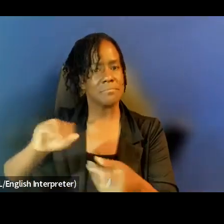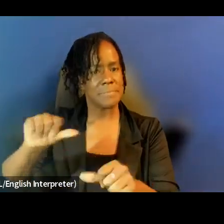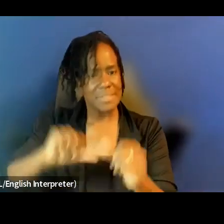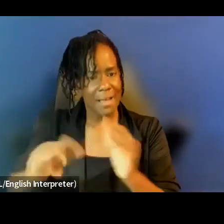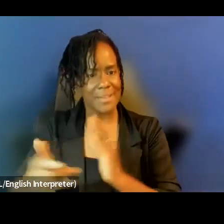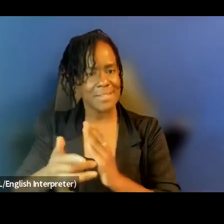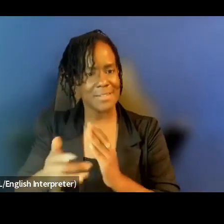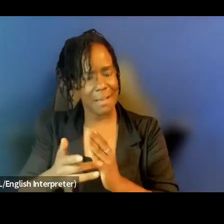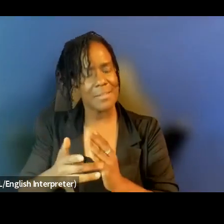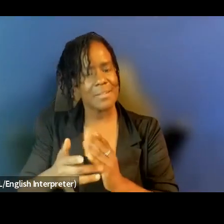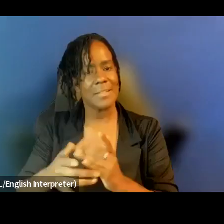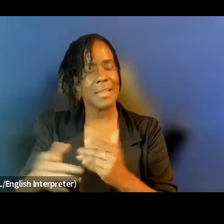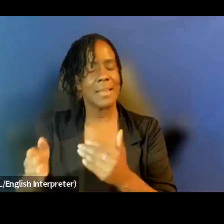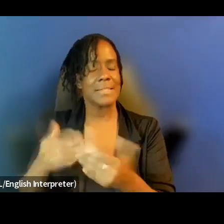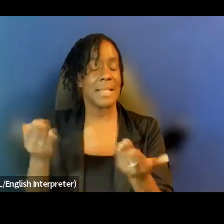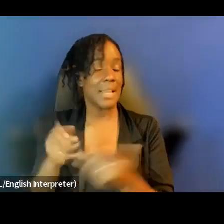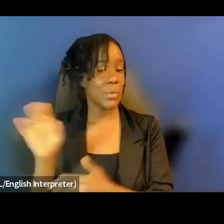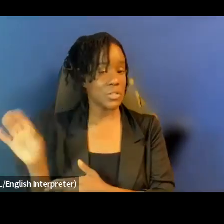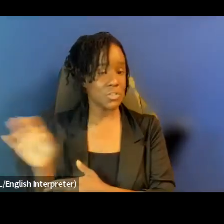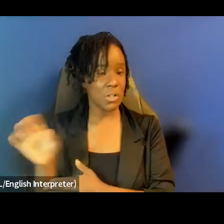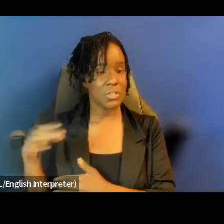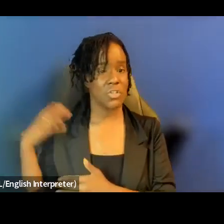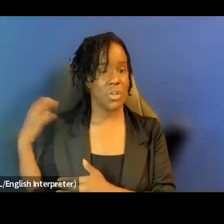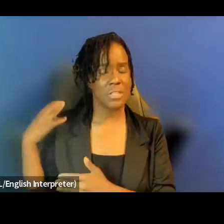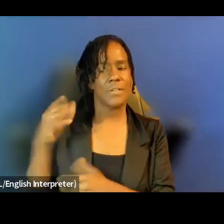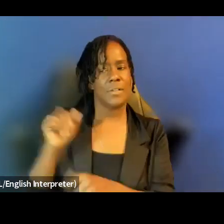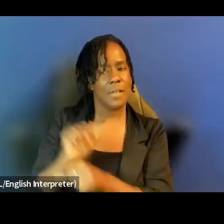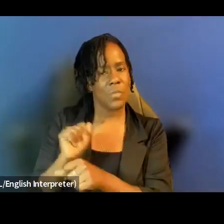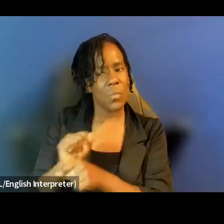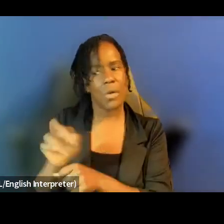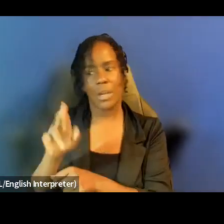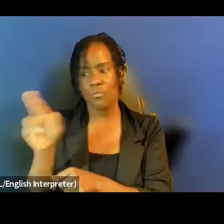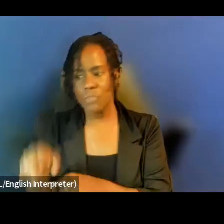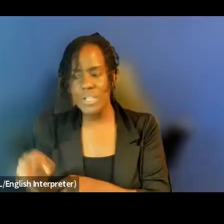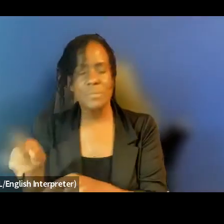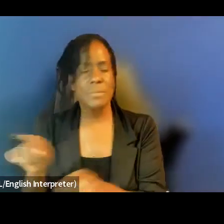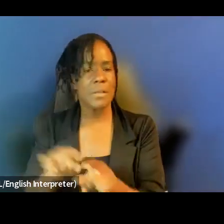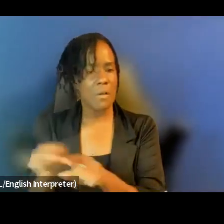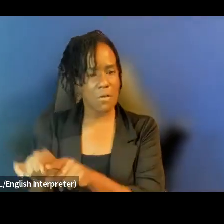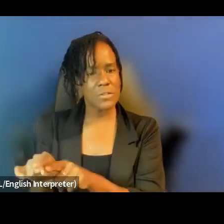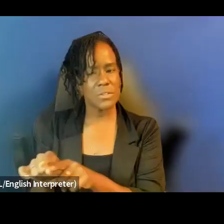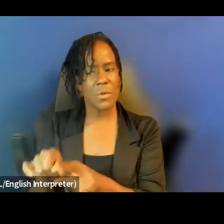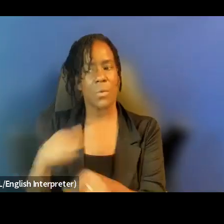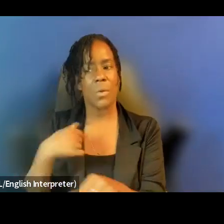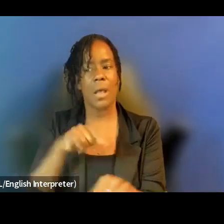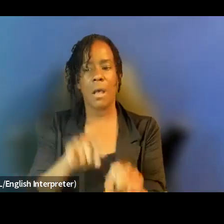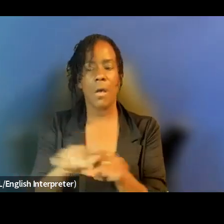about the relationship. And that the relationship has fostered engagement in that science and